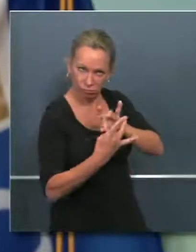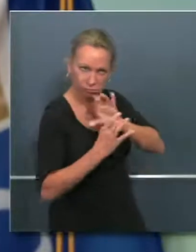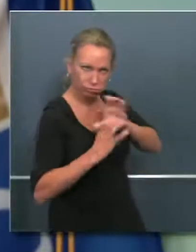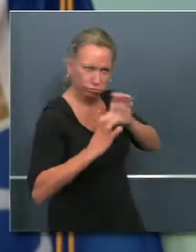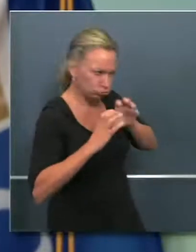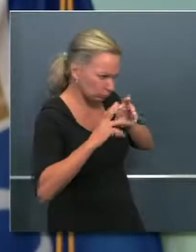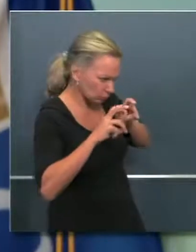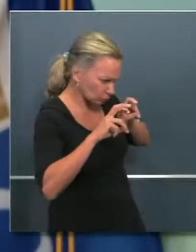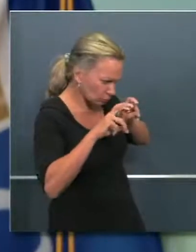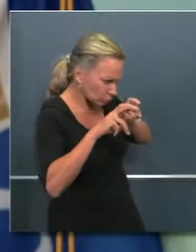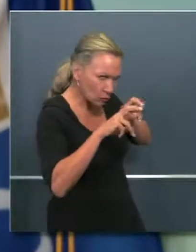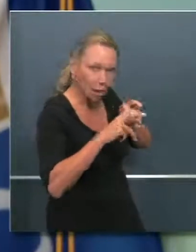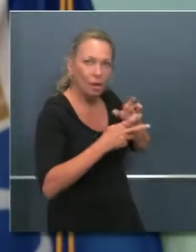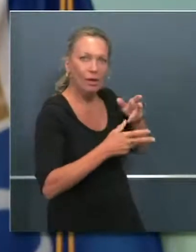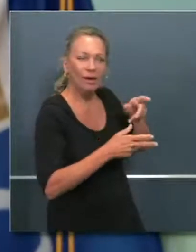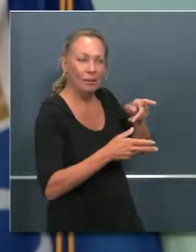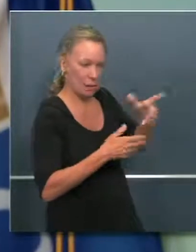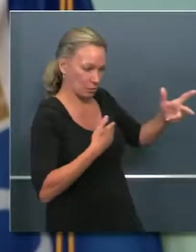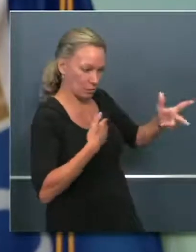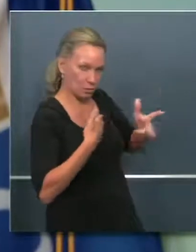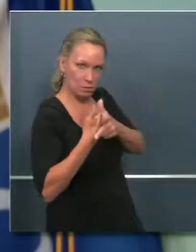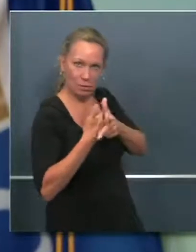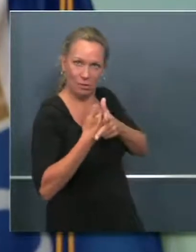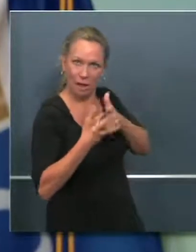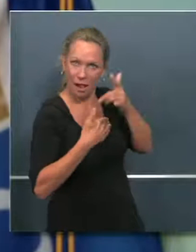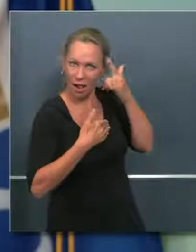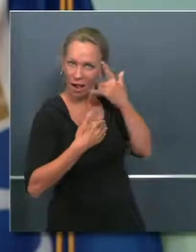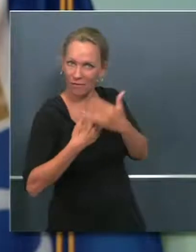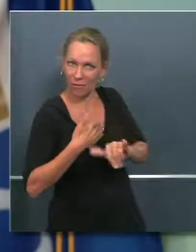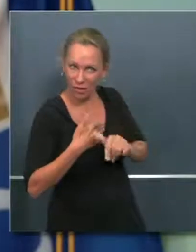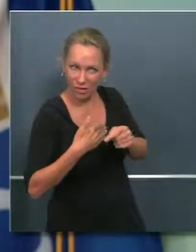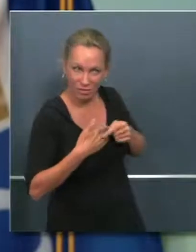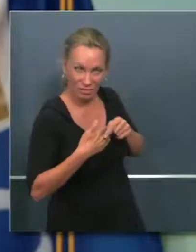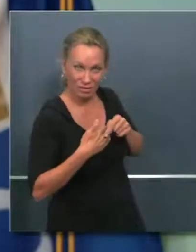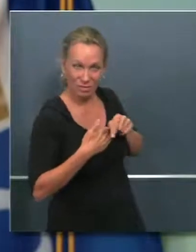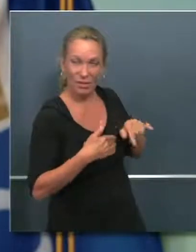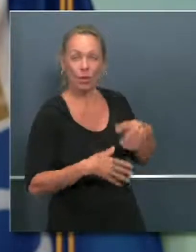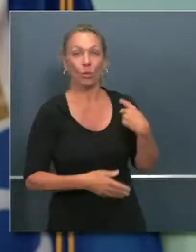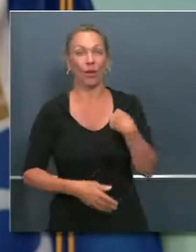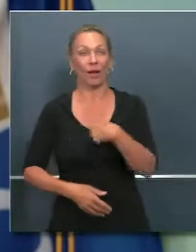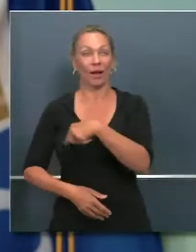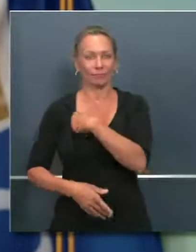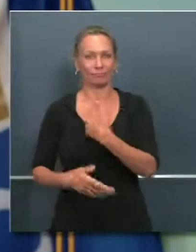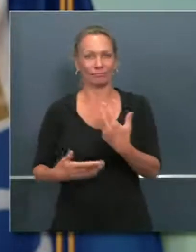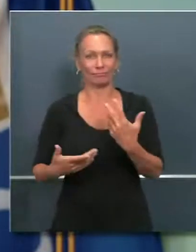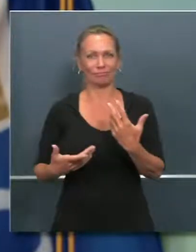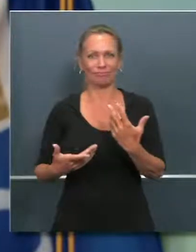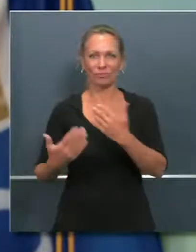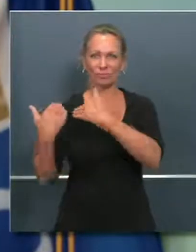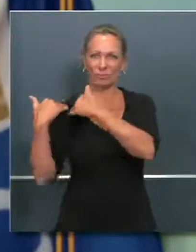responsible for in terms of bringing them back on shore and then bringing them back all across